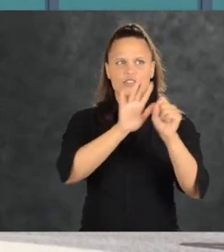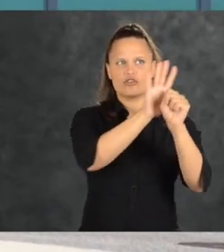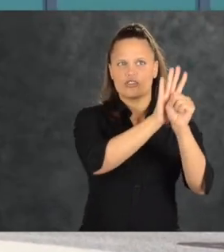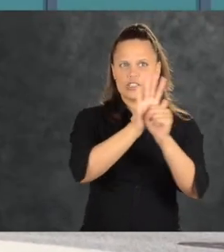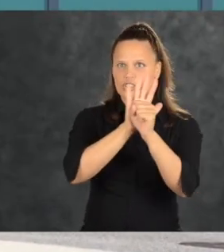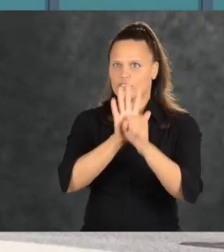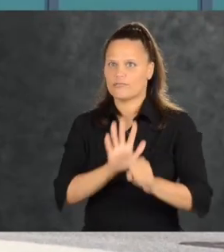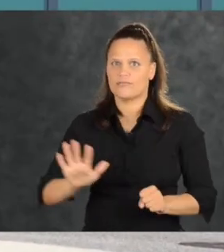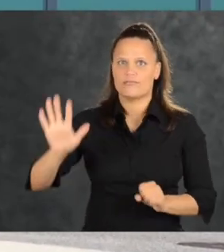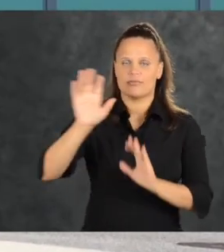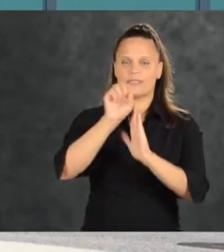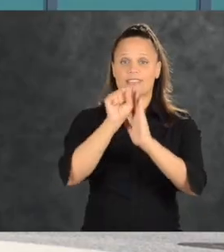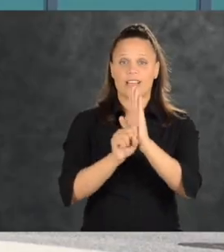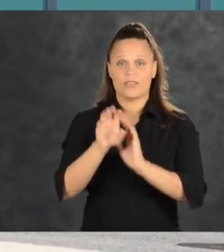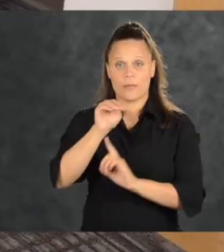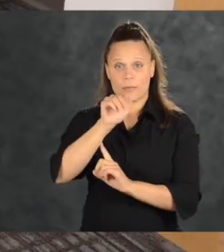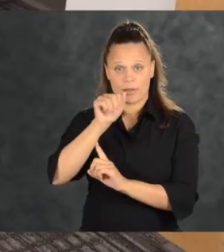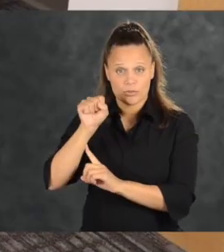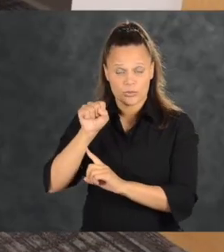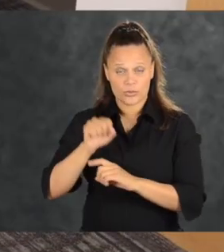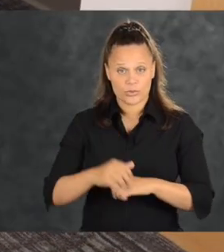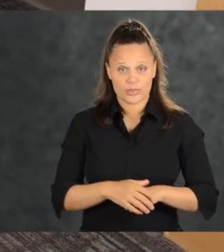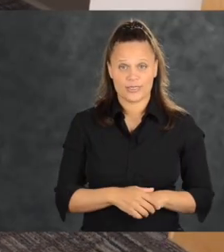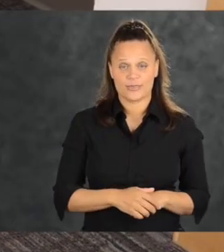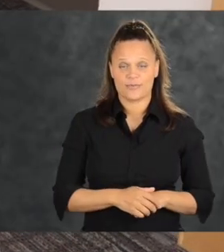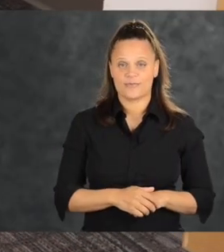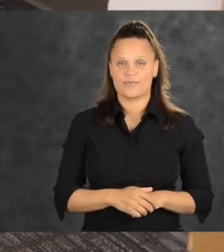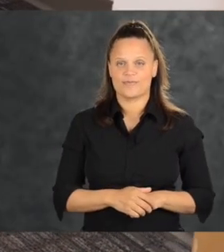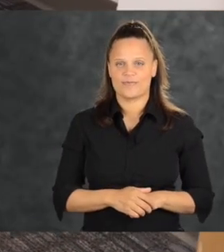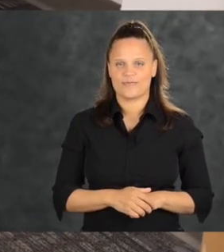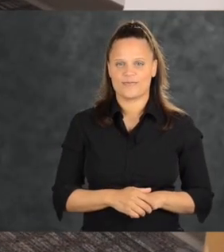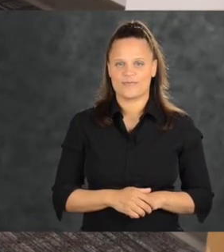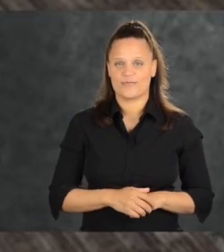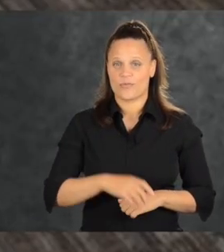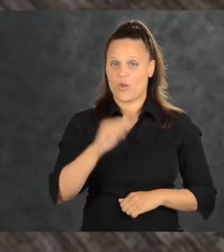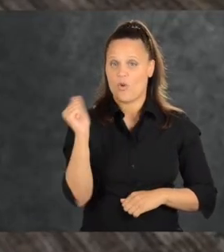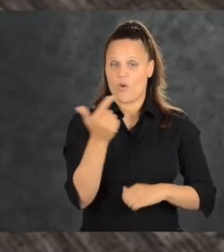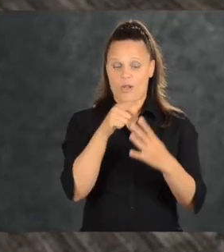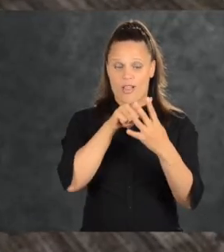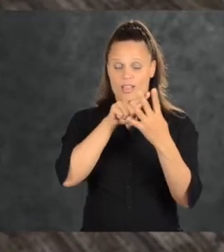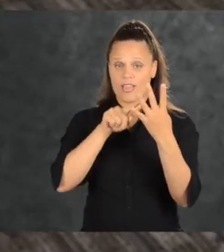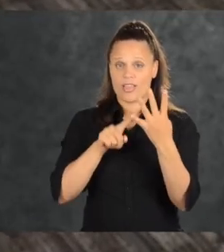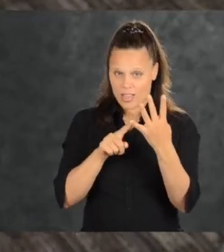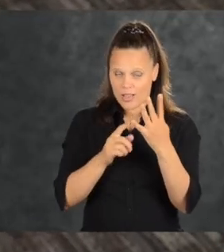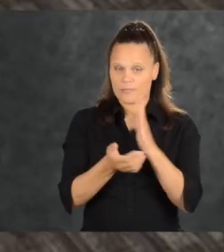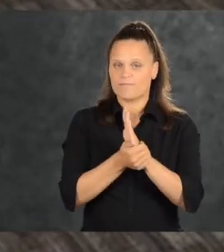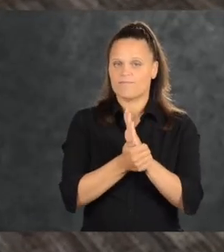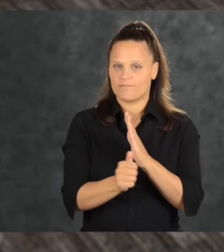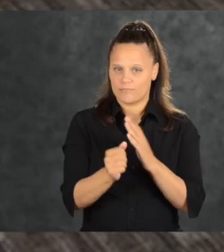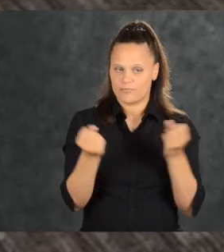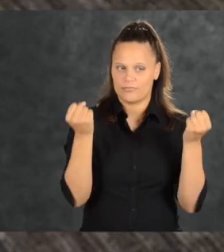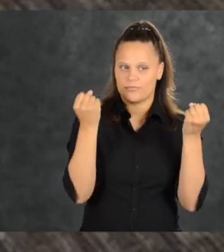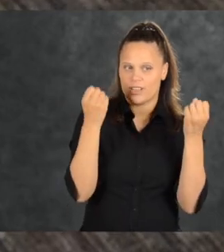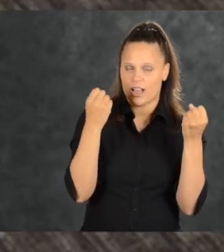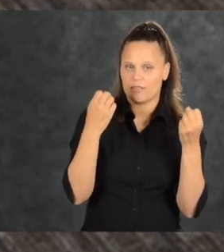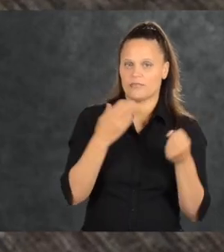guide dog into the State of Maine offices. I am a person who is blind and I use a guide dog. His